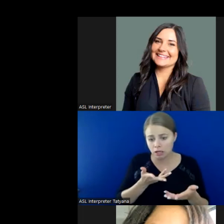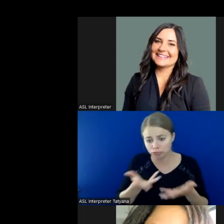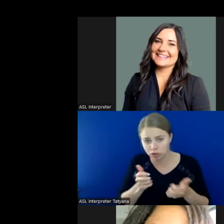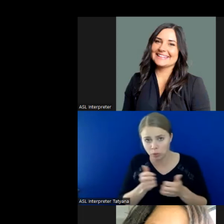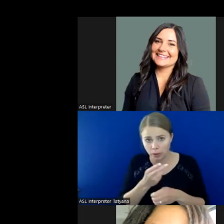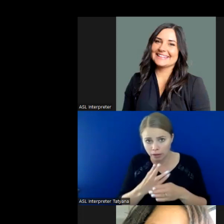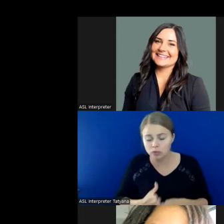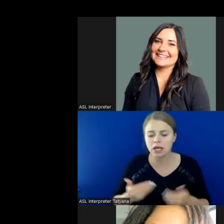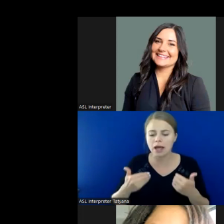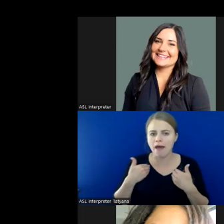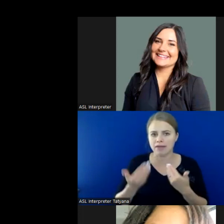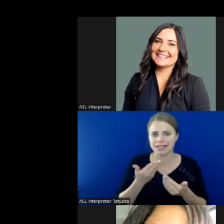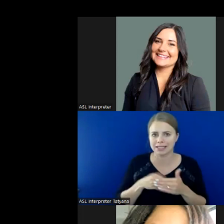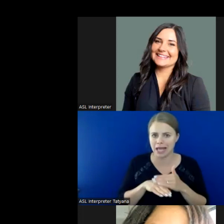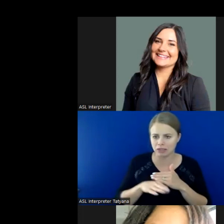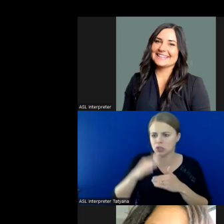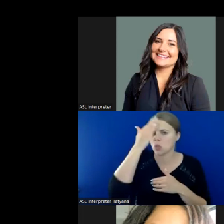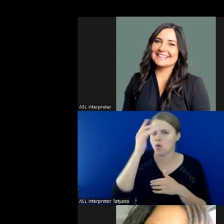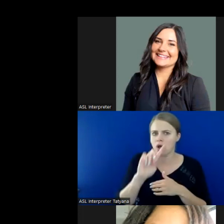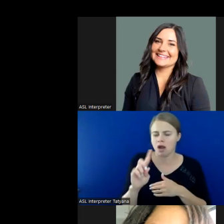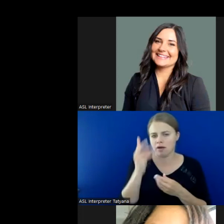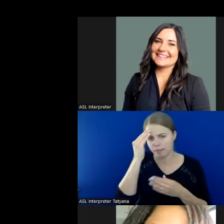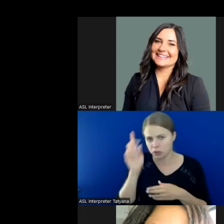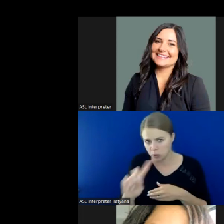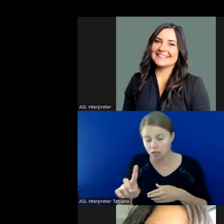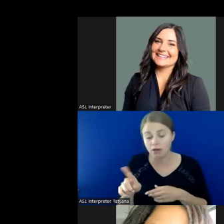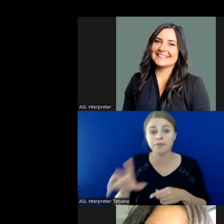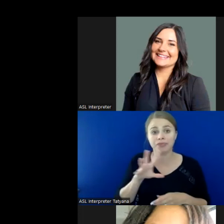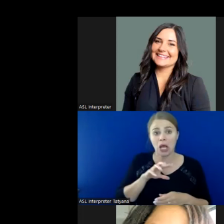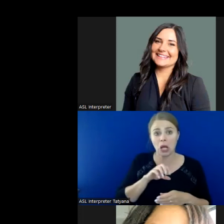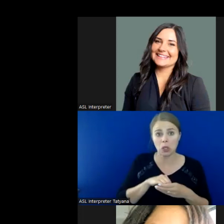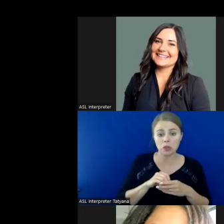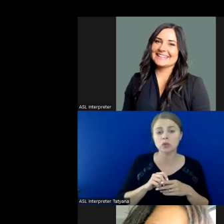knows where the information is. And this includes people such as your faculty,